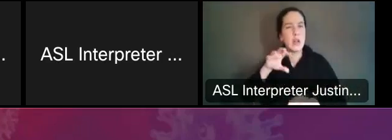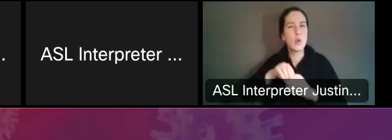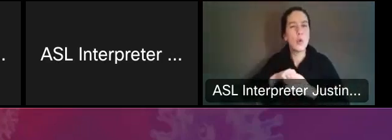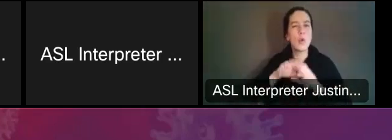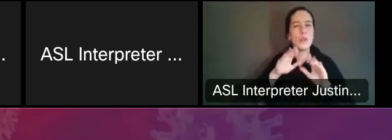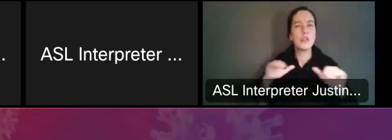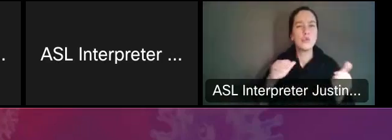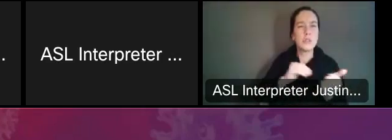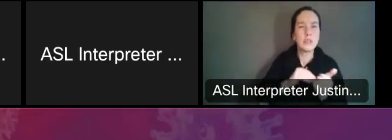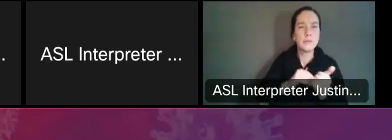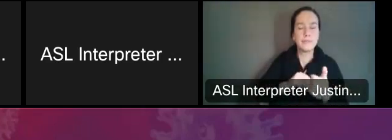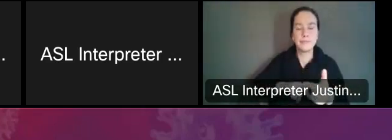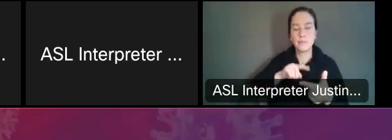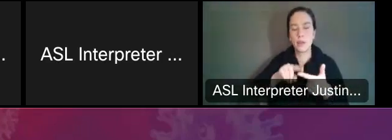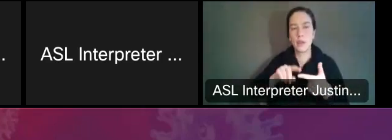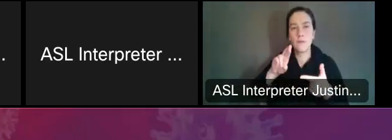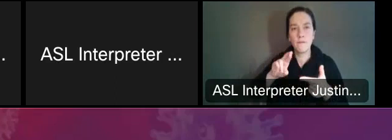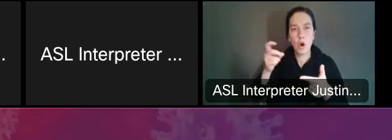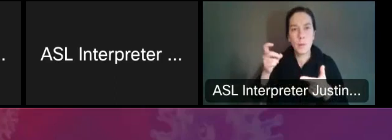State run community clinics, schools.